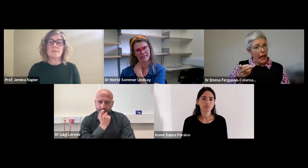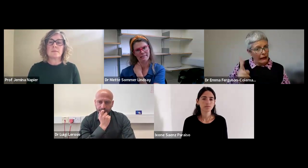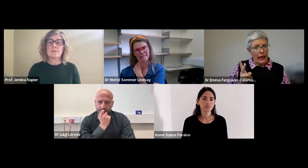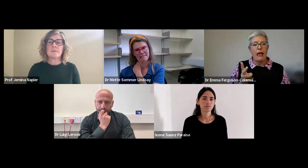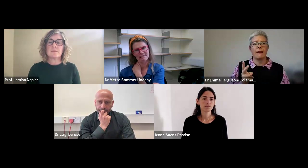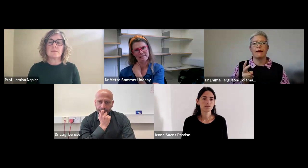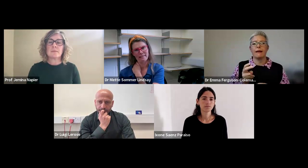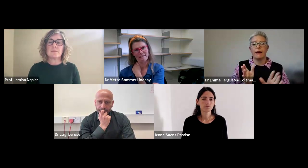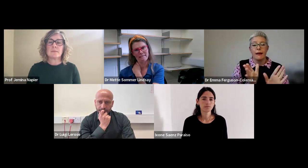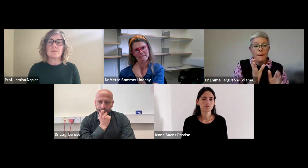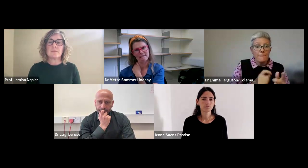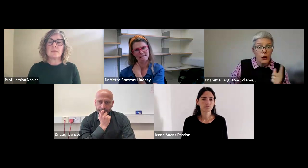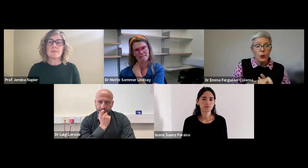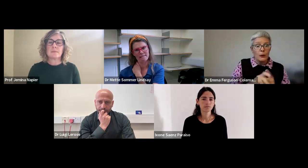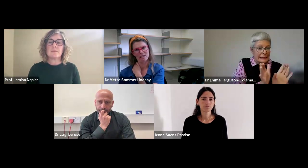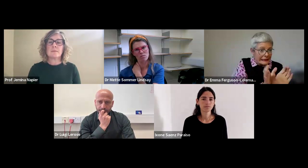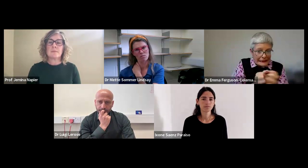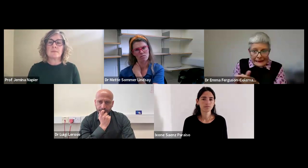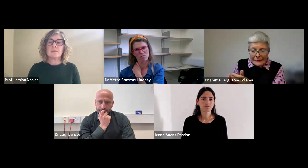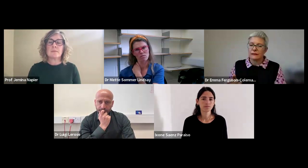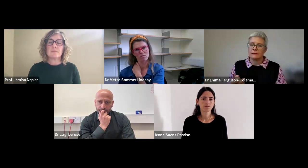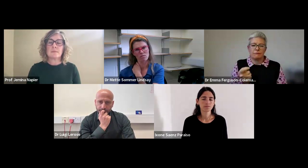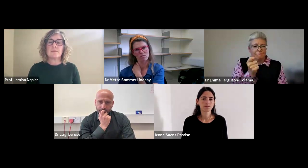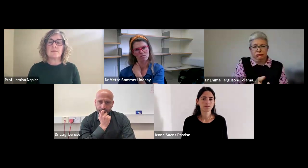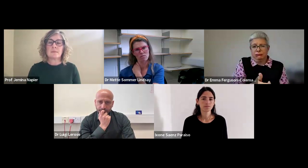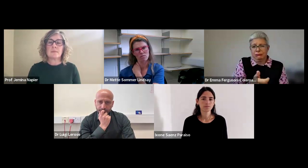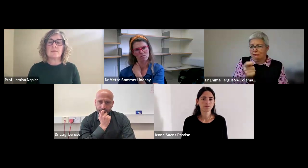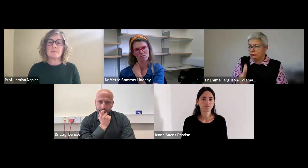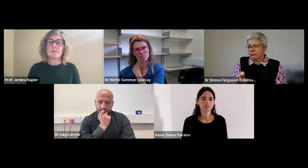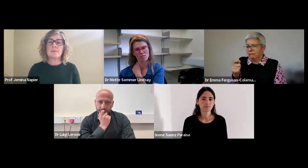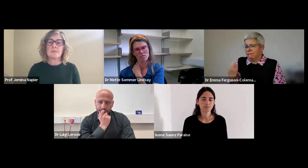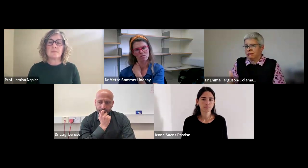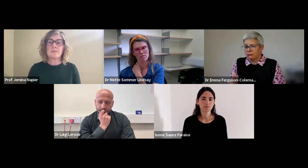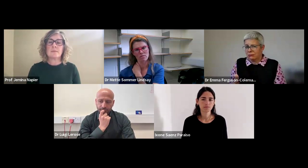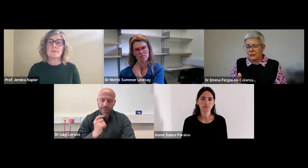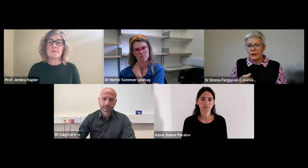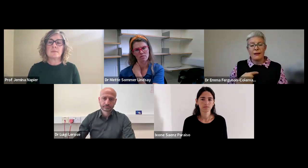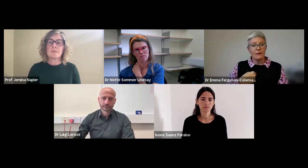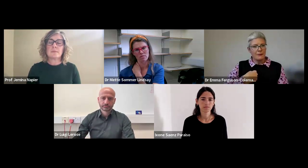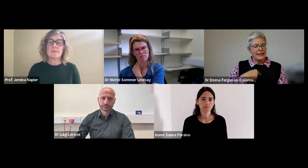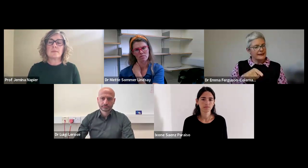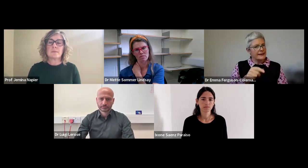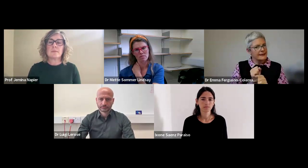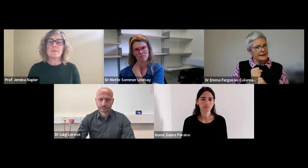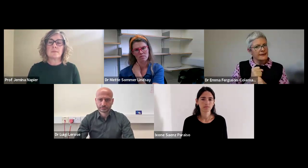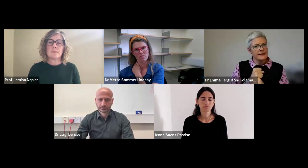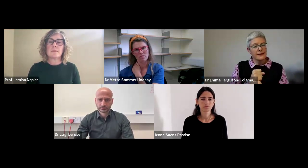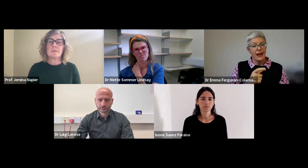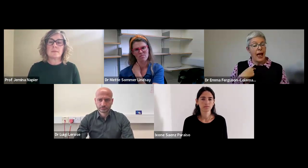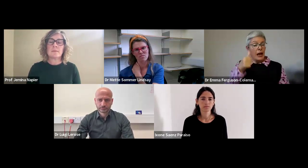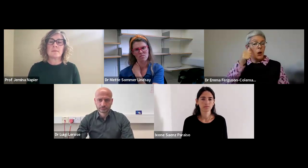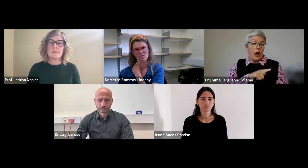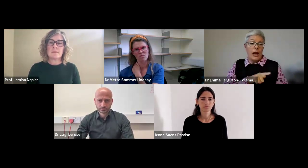me meeting many people. And representatives from those communities that I've mentioned are far and